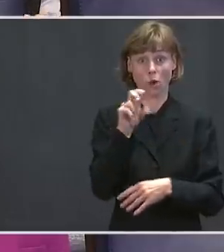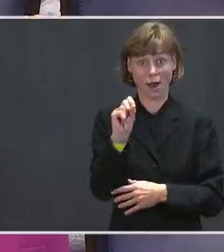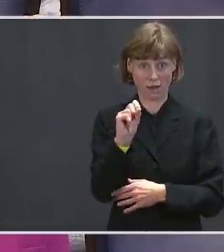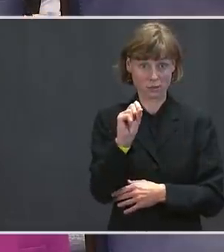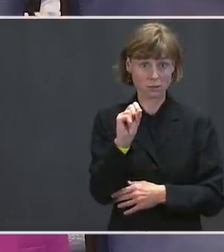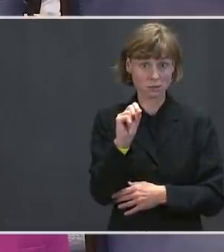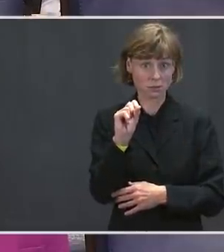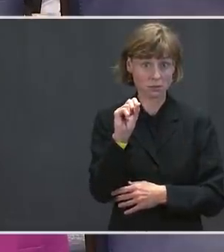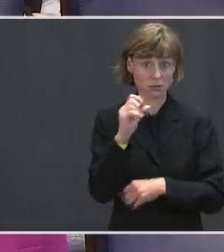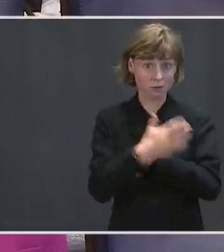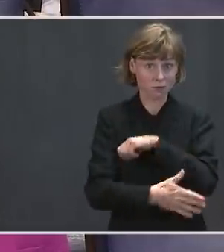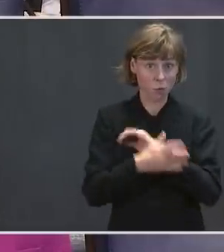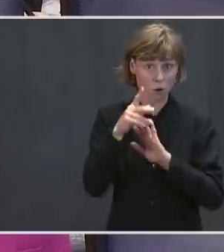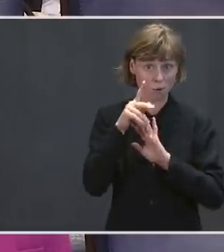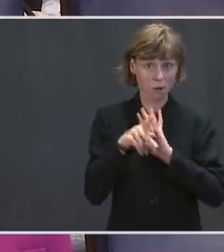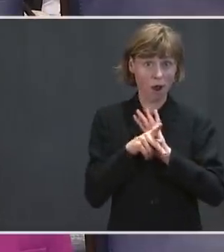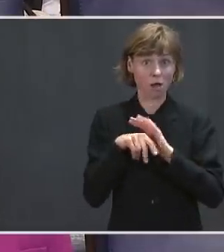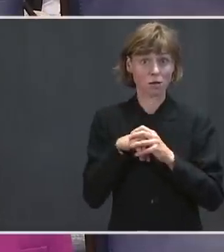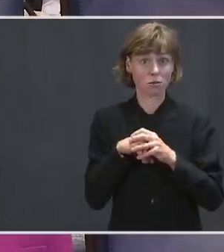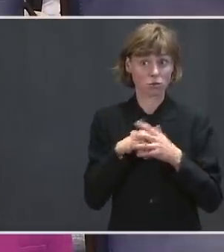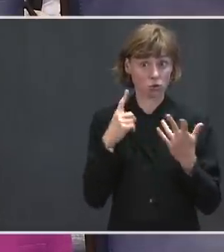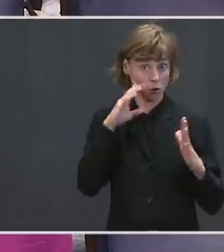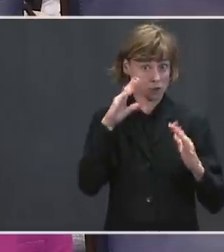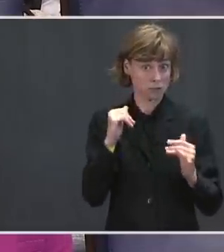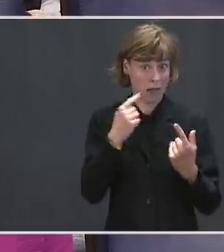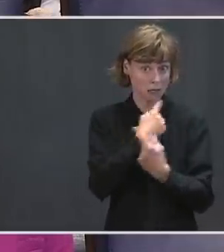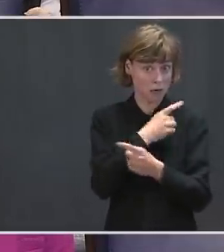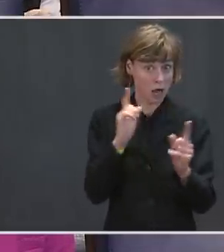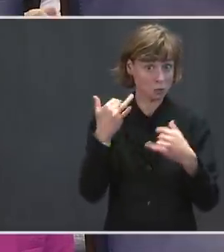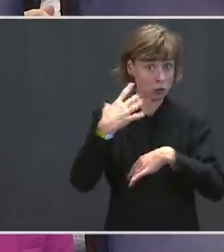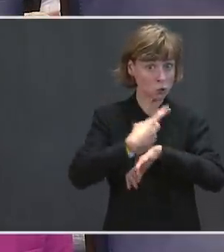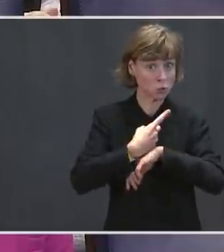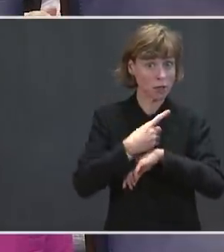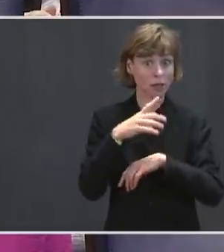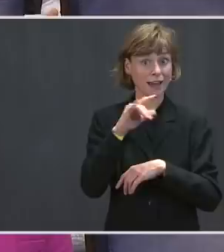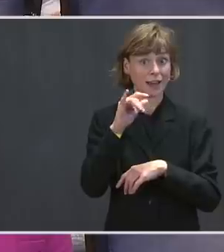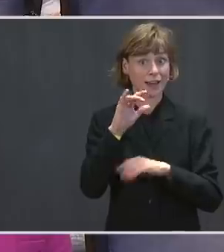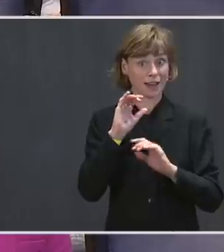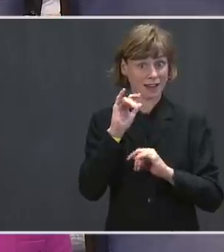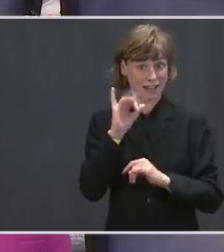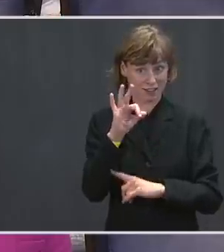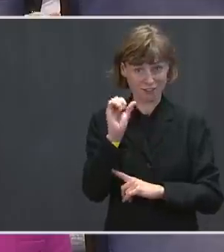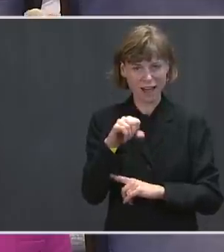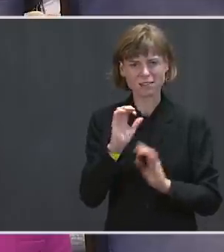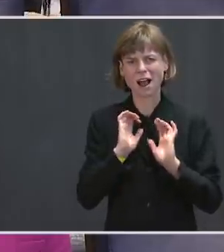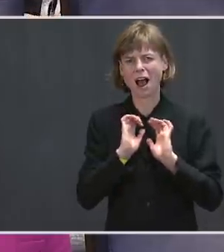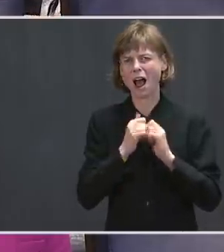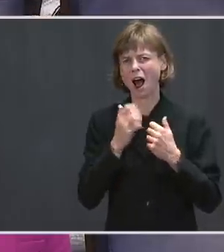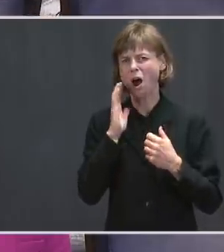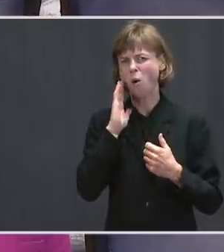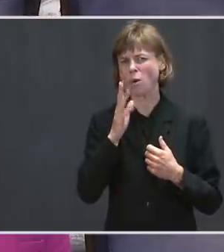do you expect that to be rolled into the announcements today? And if so, how will that initiative compare to the initiative on the previous administration